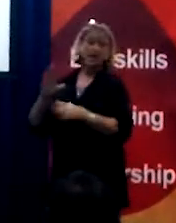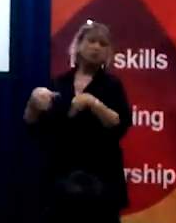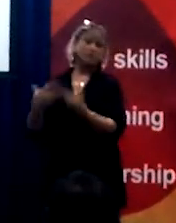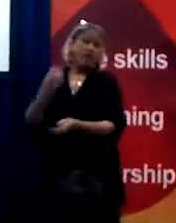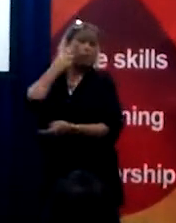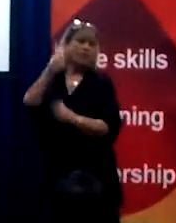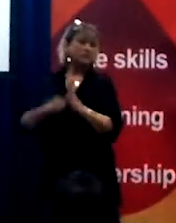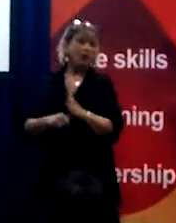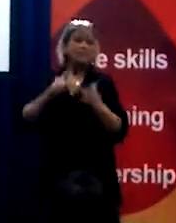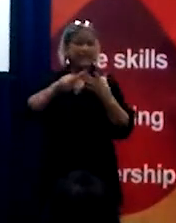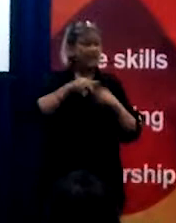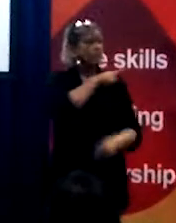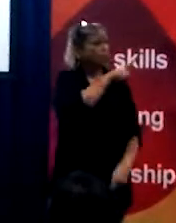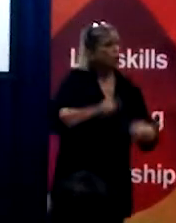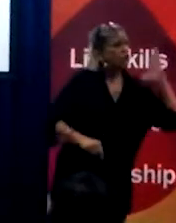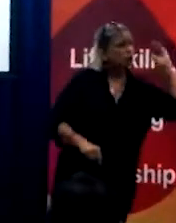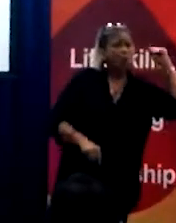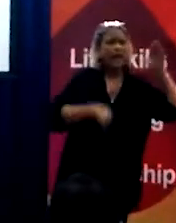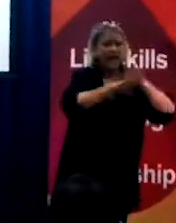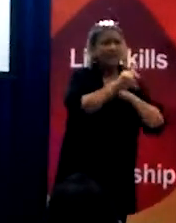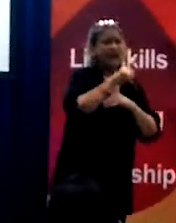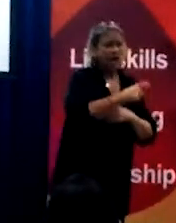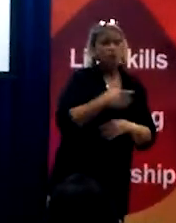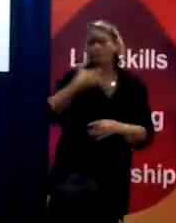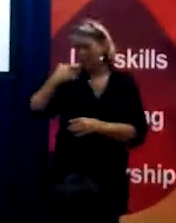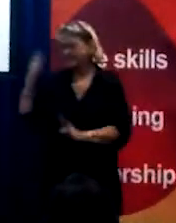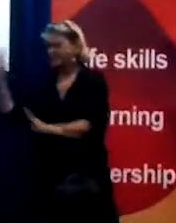Anything that’s voiced in the classroom has to be signed, anything that’s signed has to be voiced,